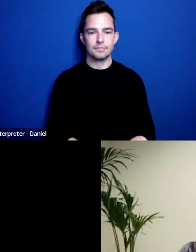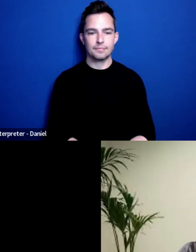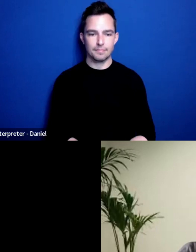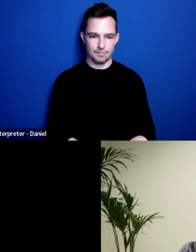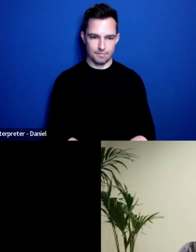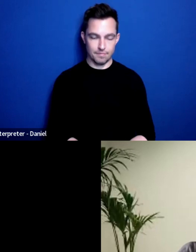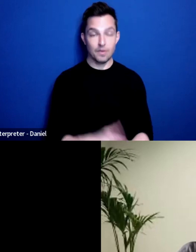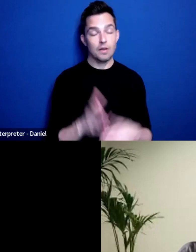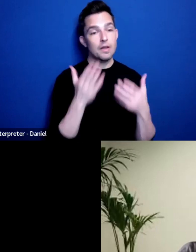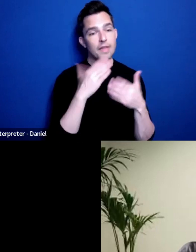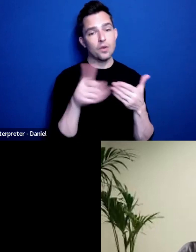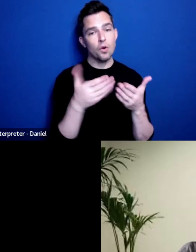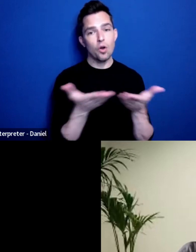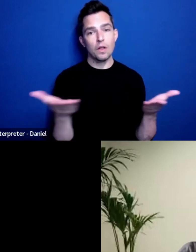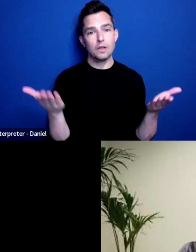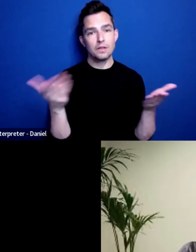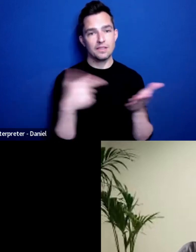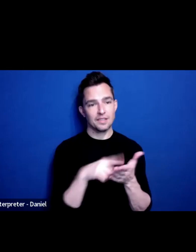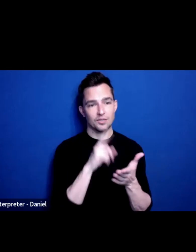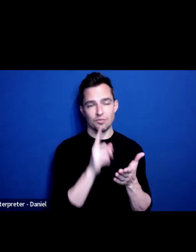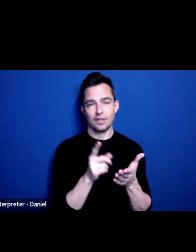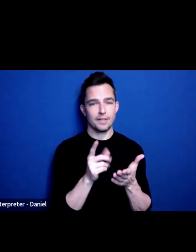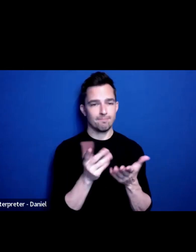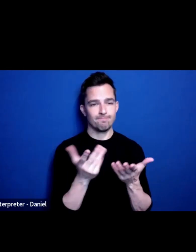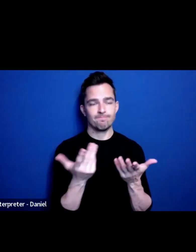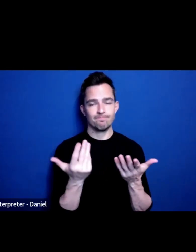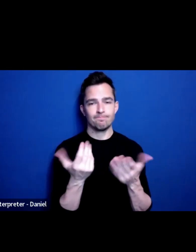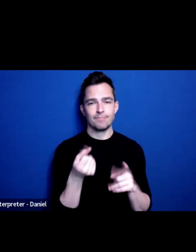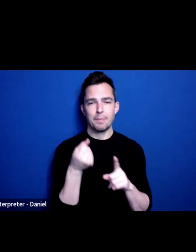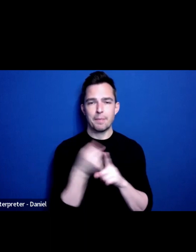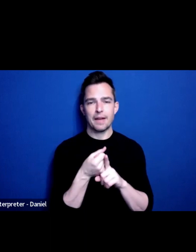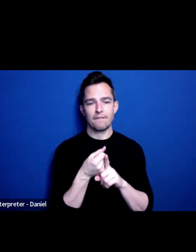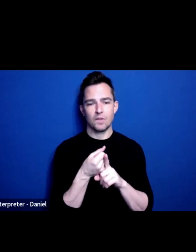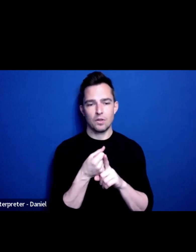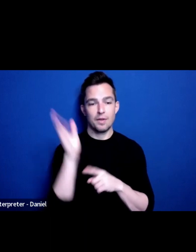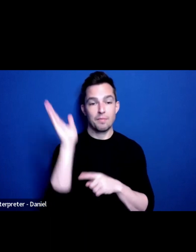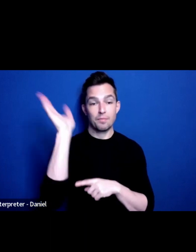Elizabeth Leef: Well, thank you all, this has been a very impactful presentation. I know.